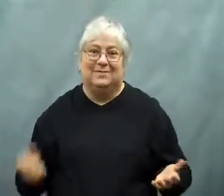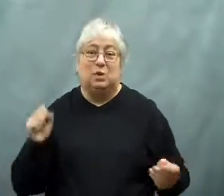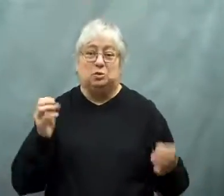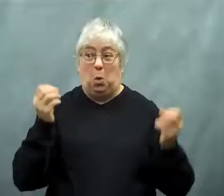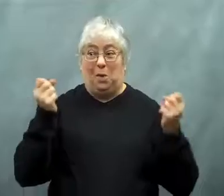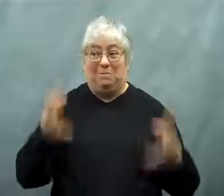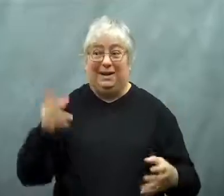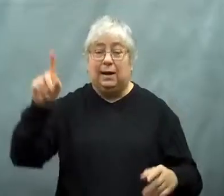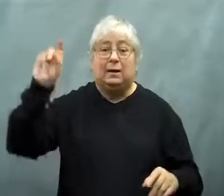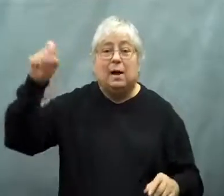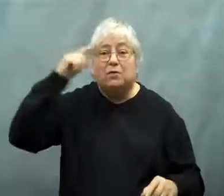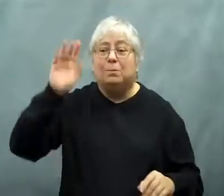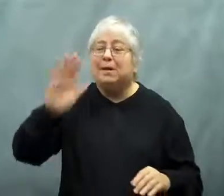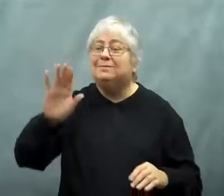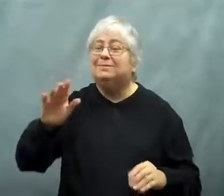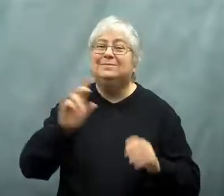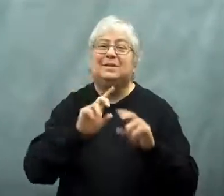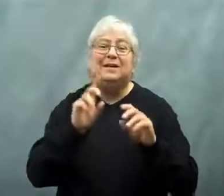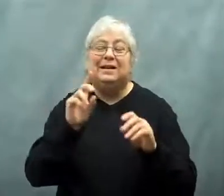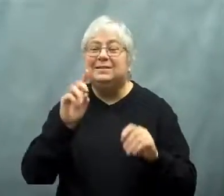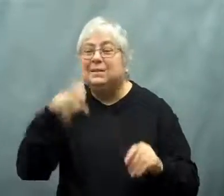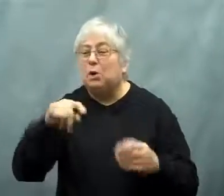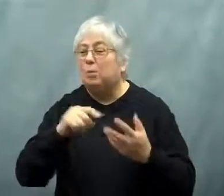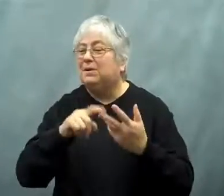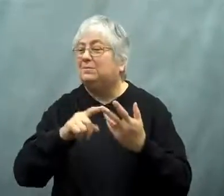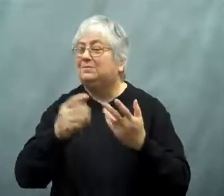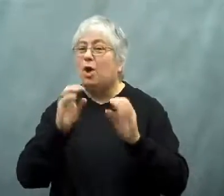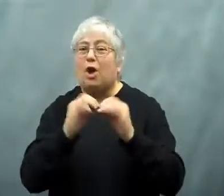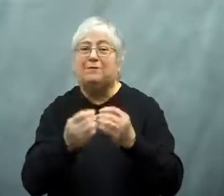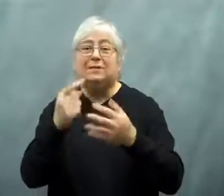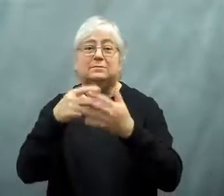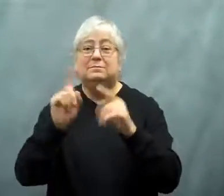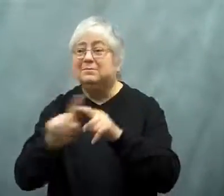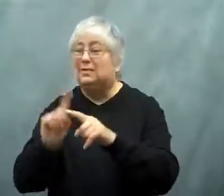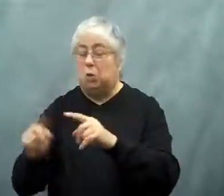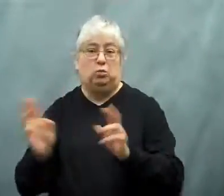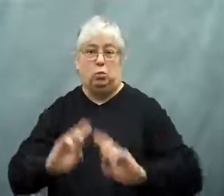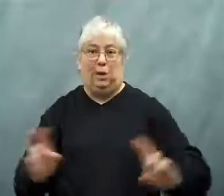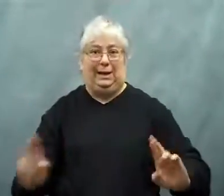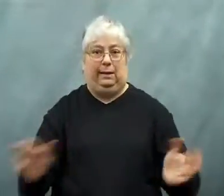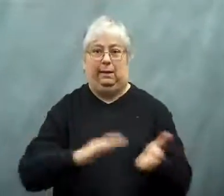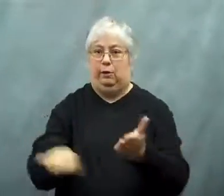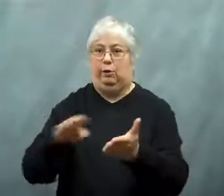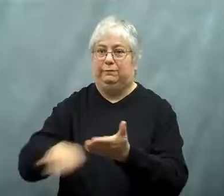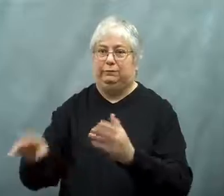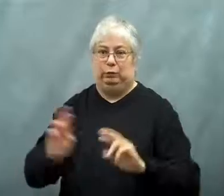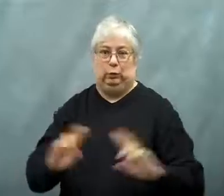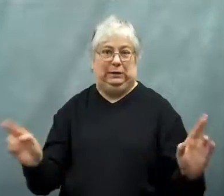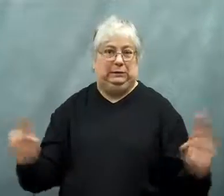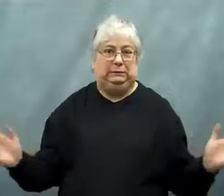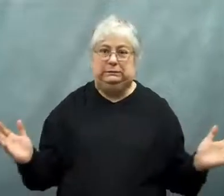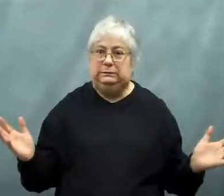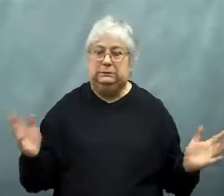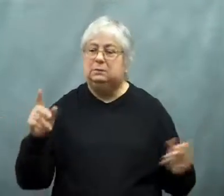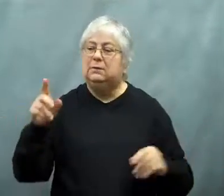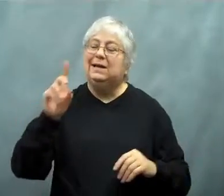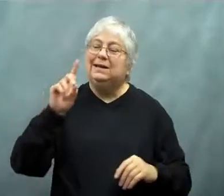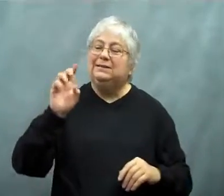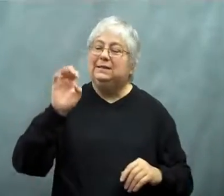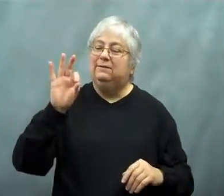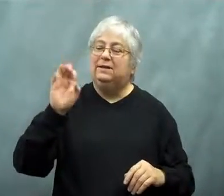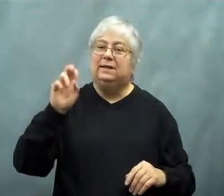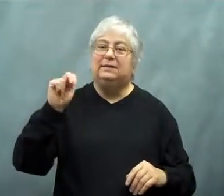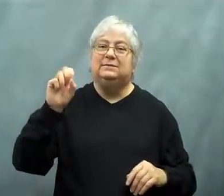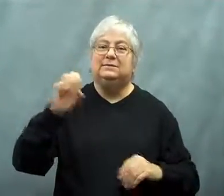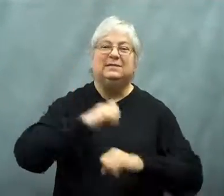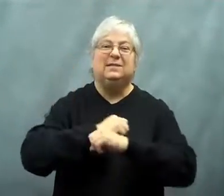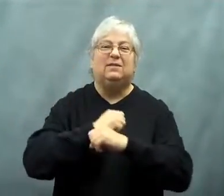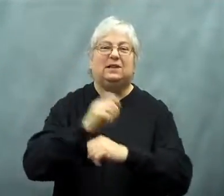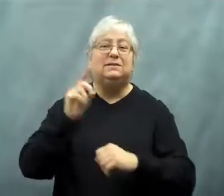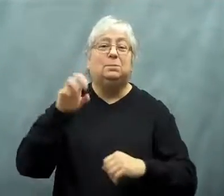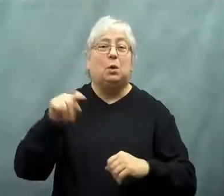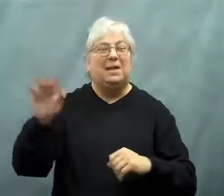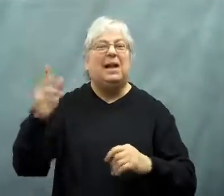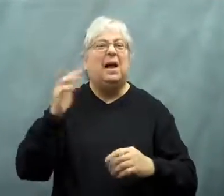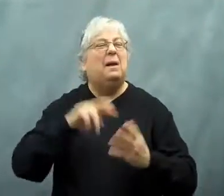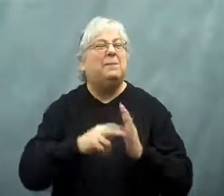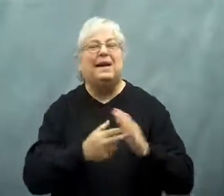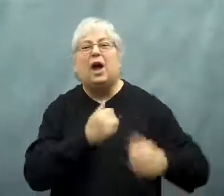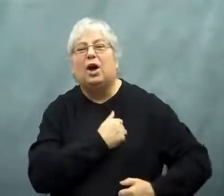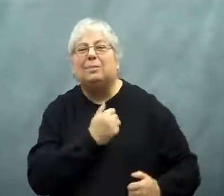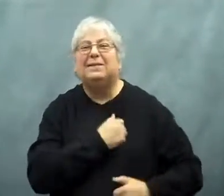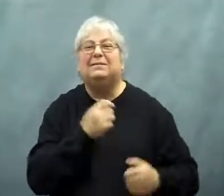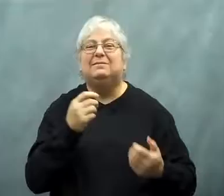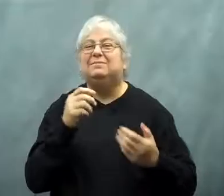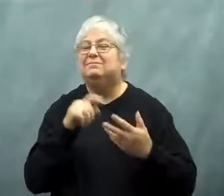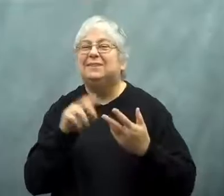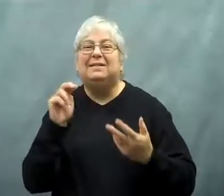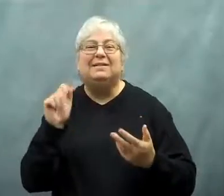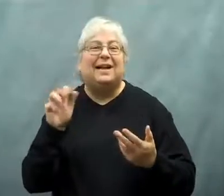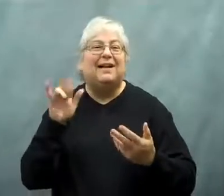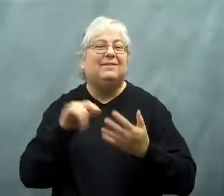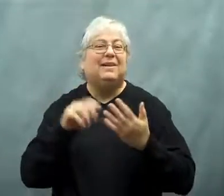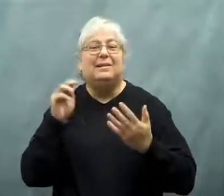Many government departments and agencies had plans in place for layoffs.